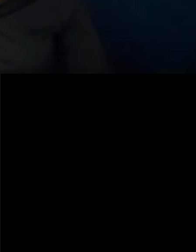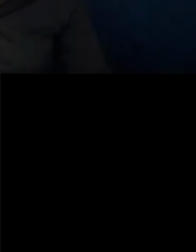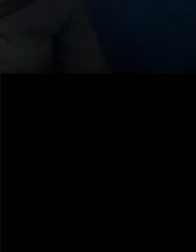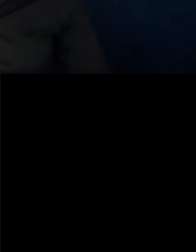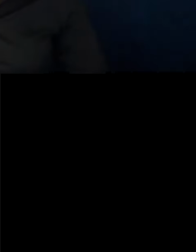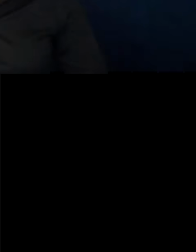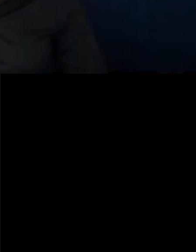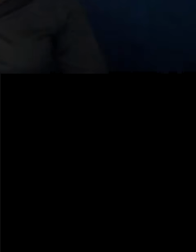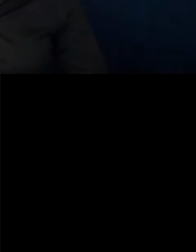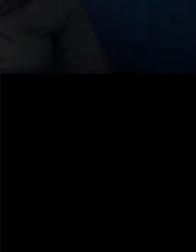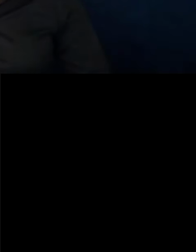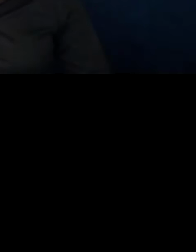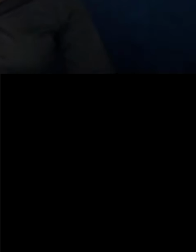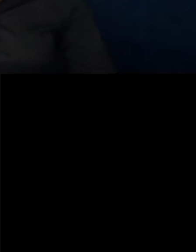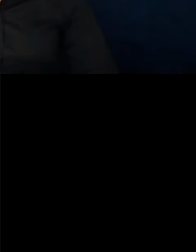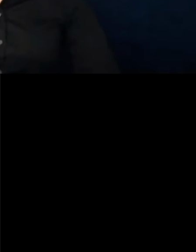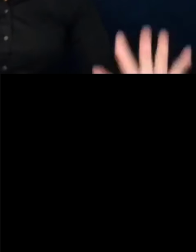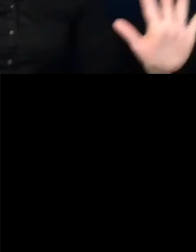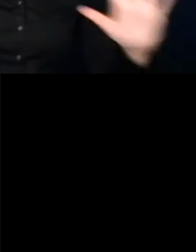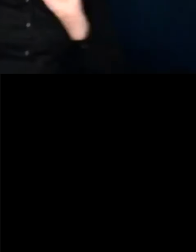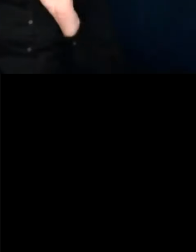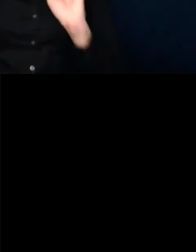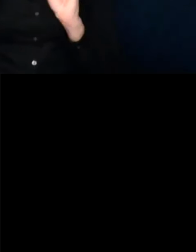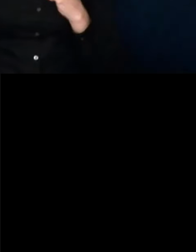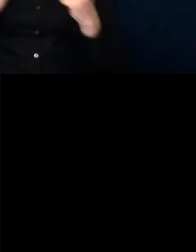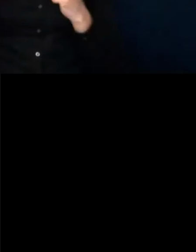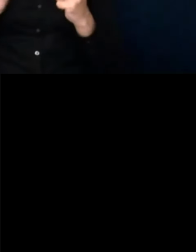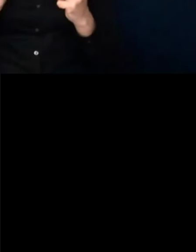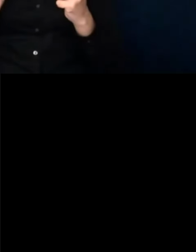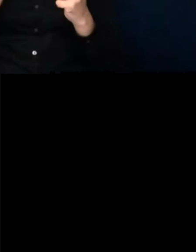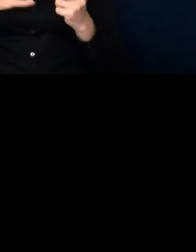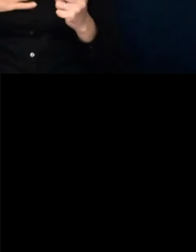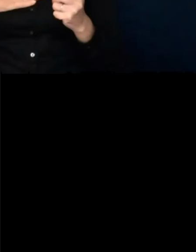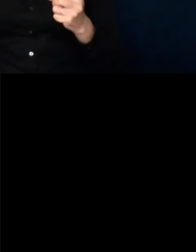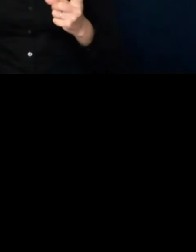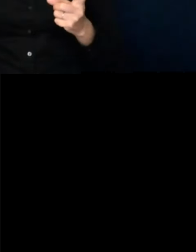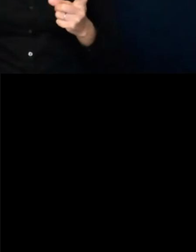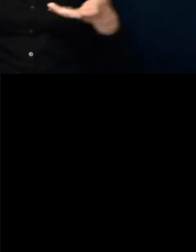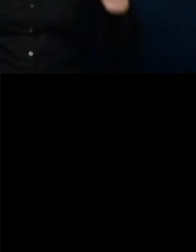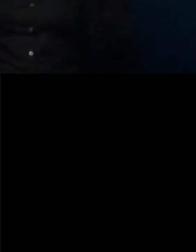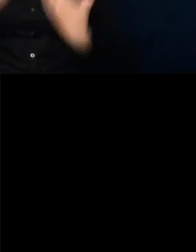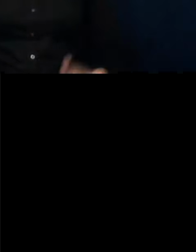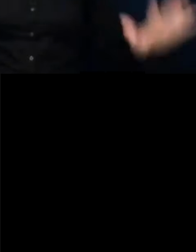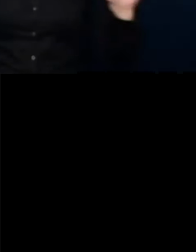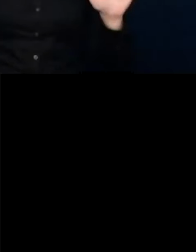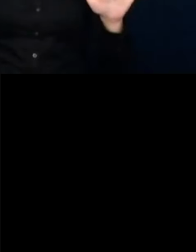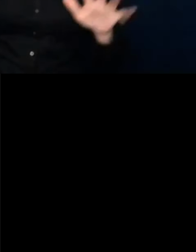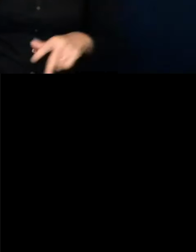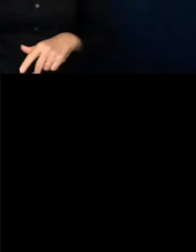And if there are none, that is the end of my presentation. [Melissa] I have one follow up. Okay.